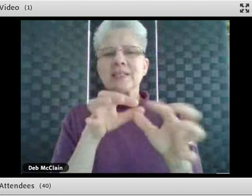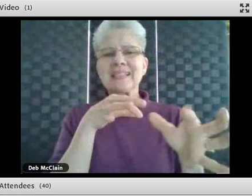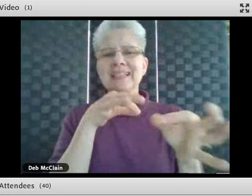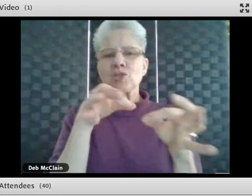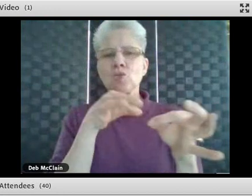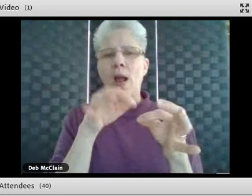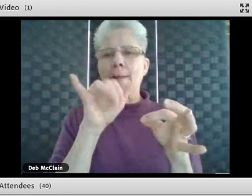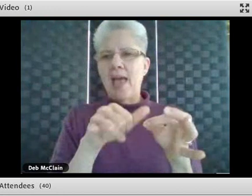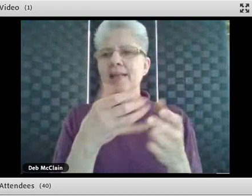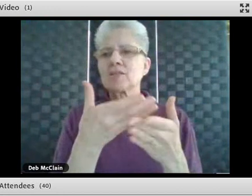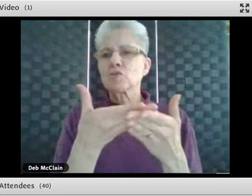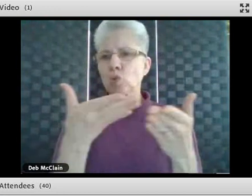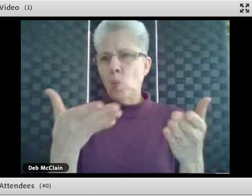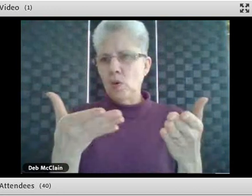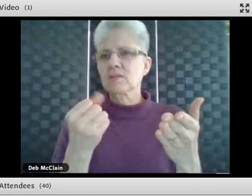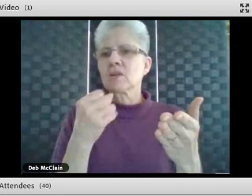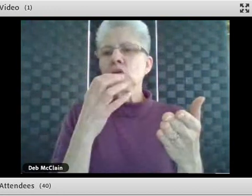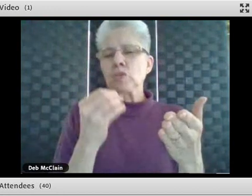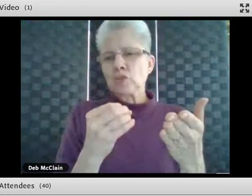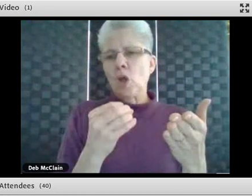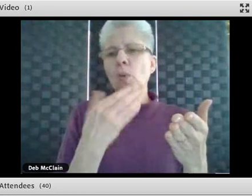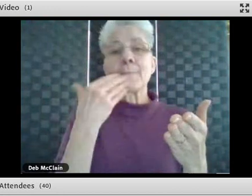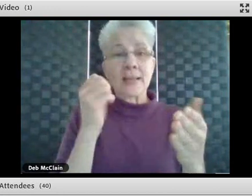So, you have to, as best as you can,